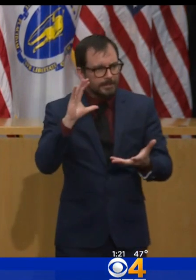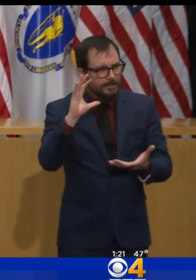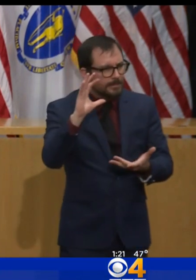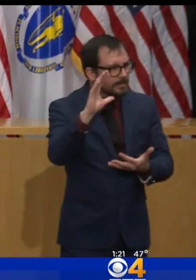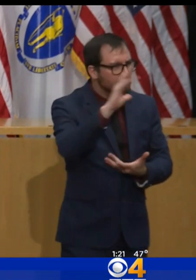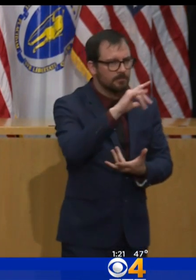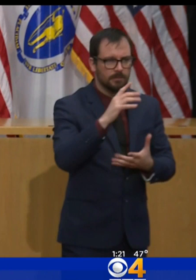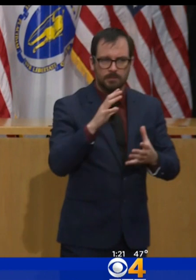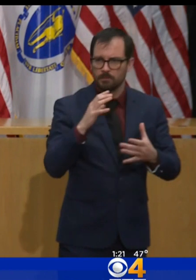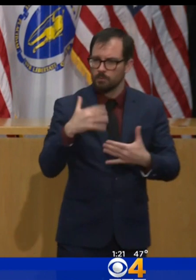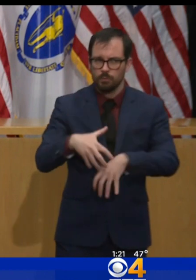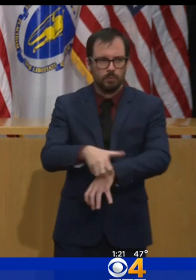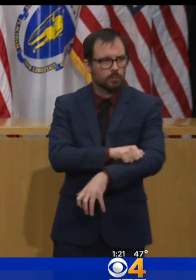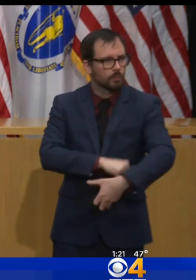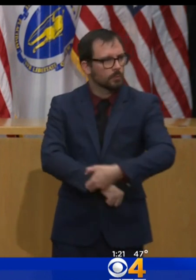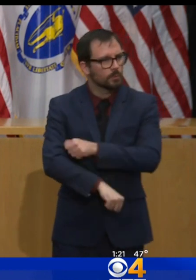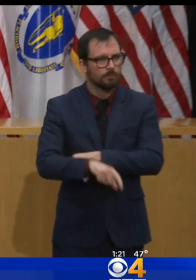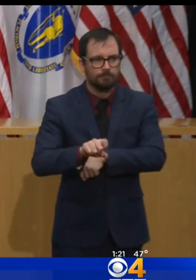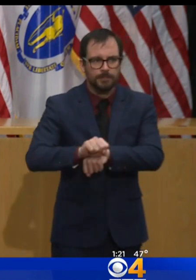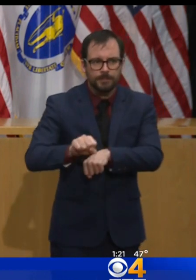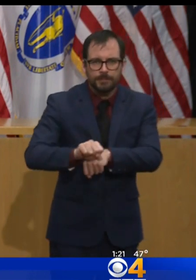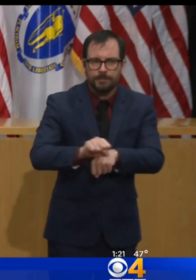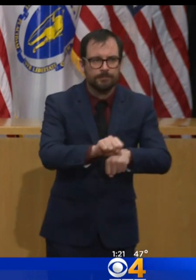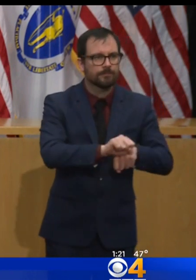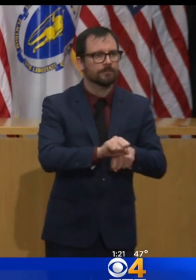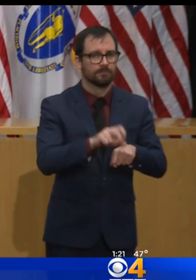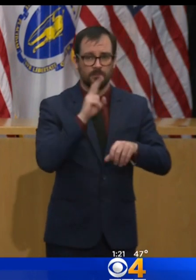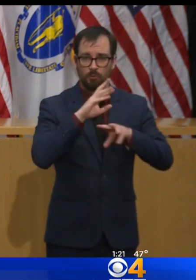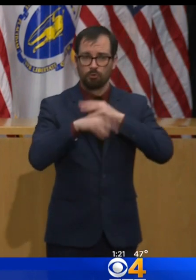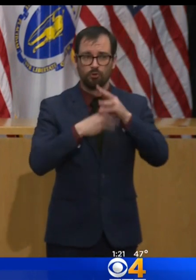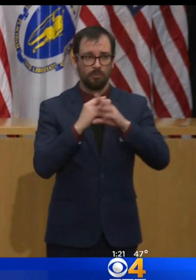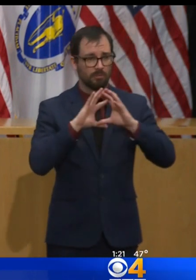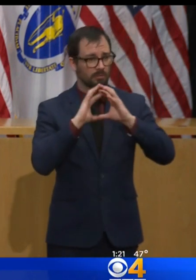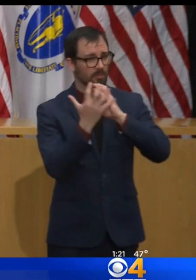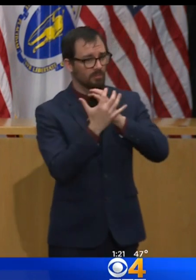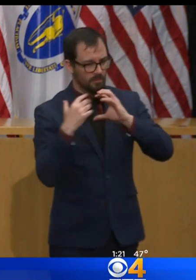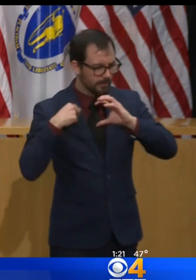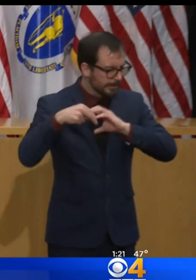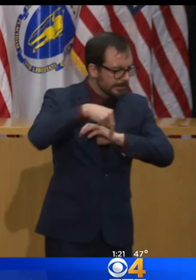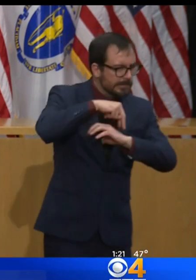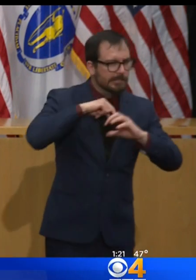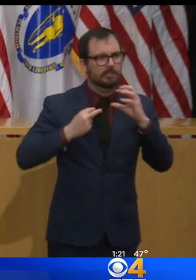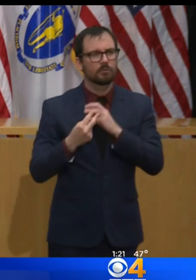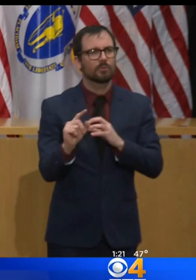DETERMINE WHAT WE CAN DO TO ENSURE WE HAVE SUFFICIENT SUPPLIES OF N95 IN THE